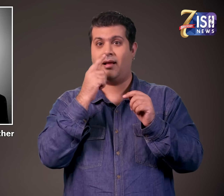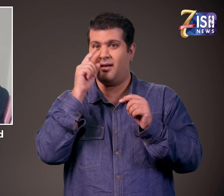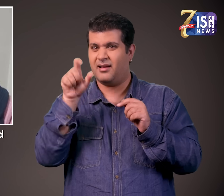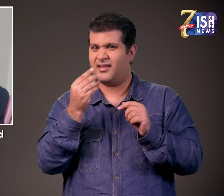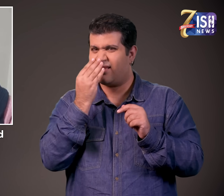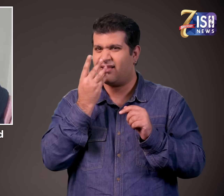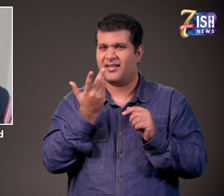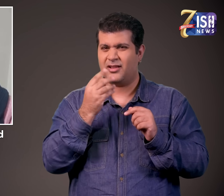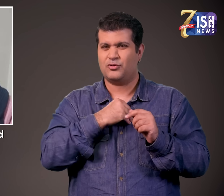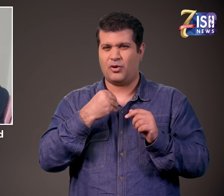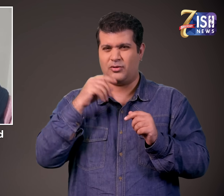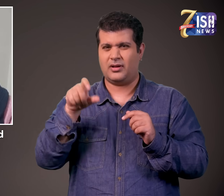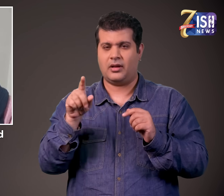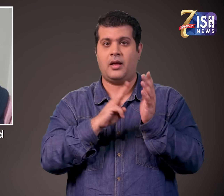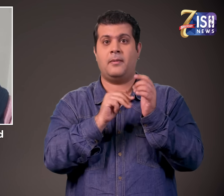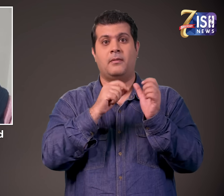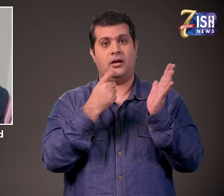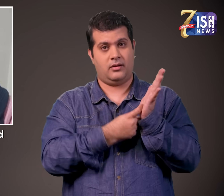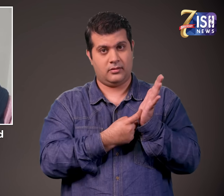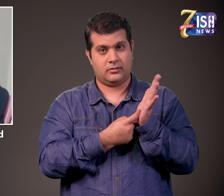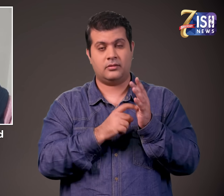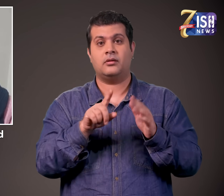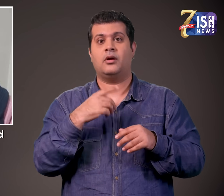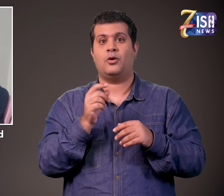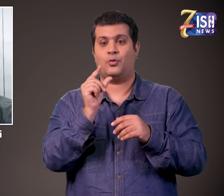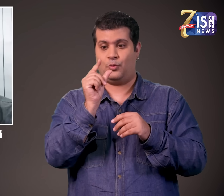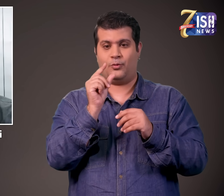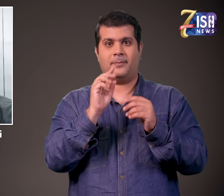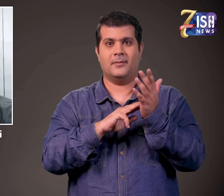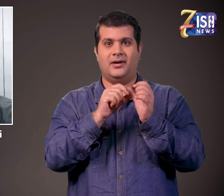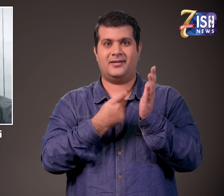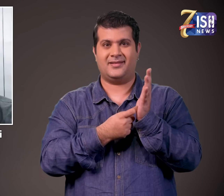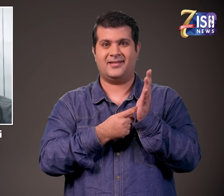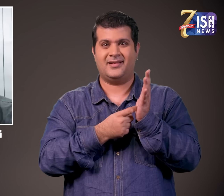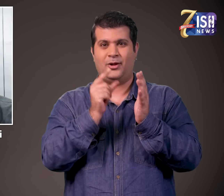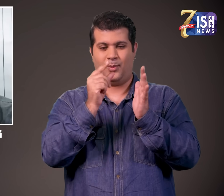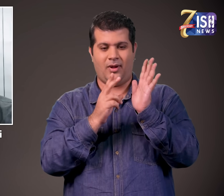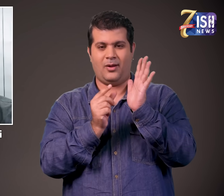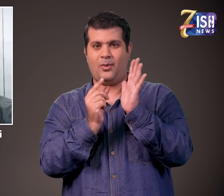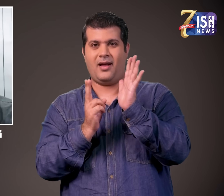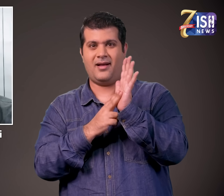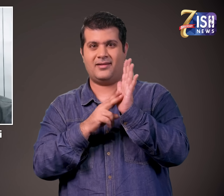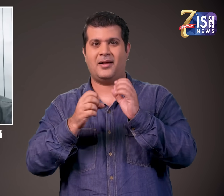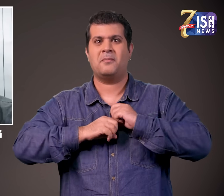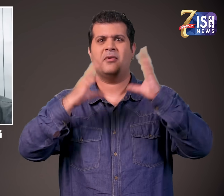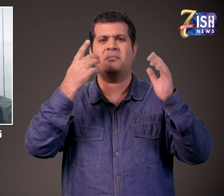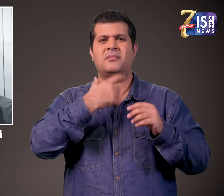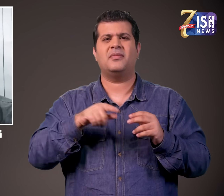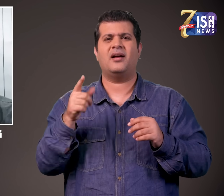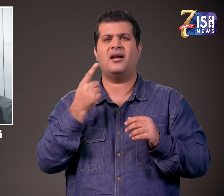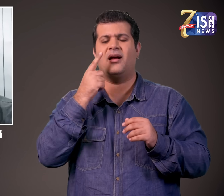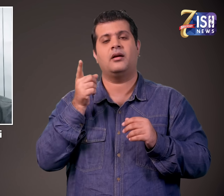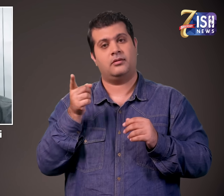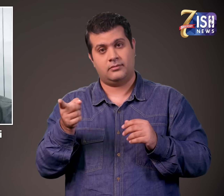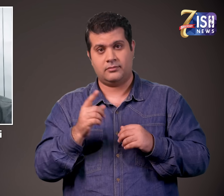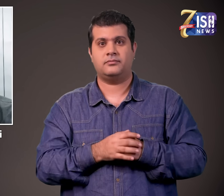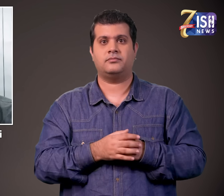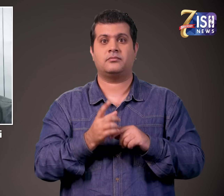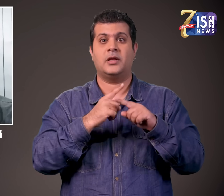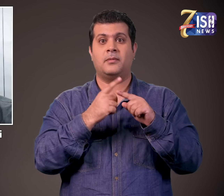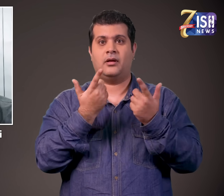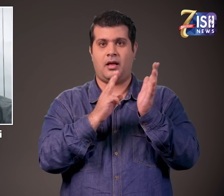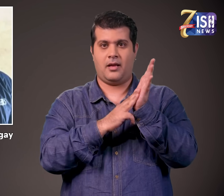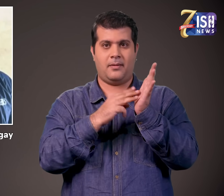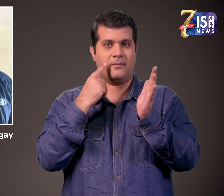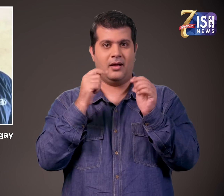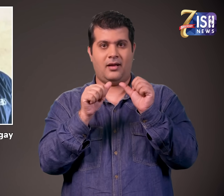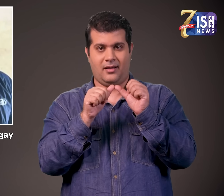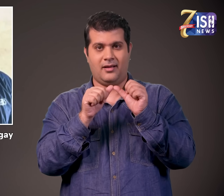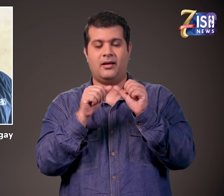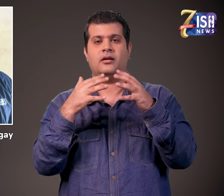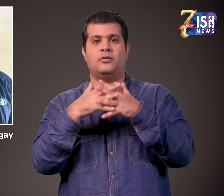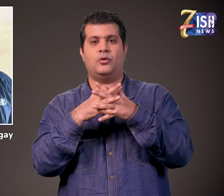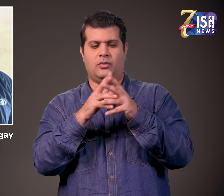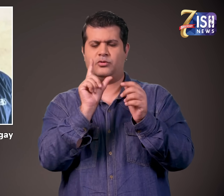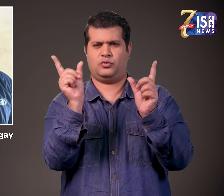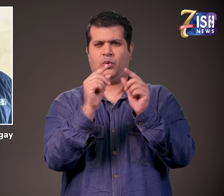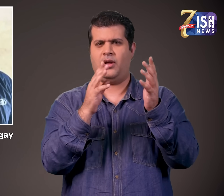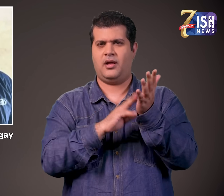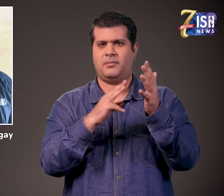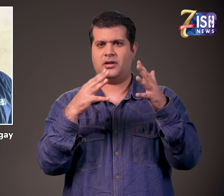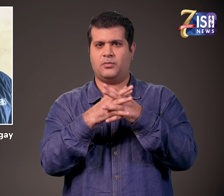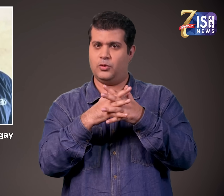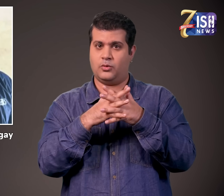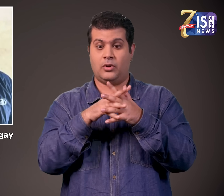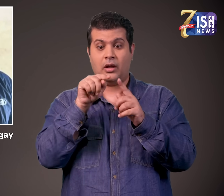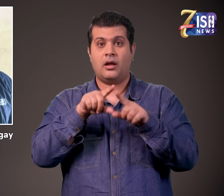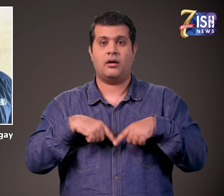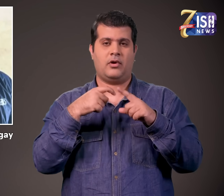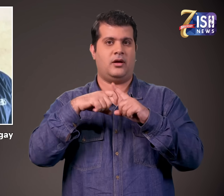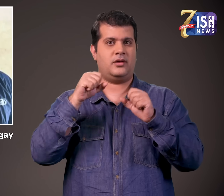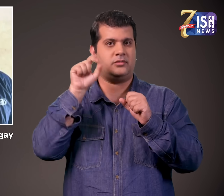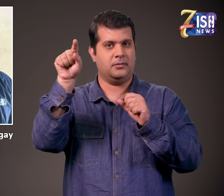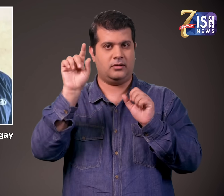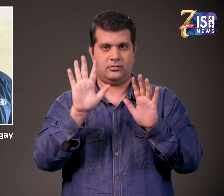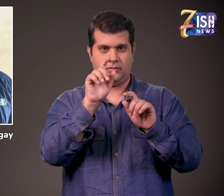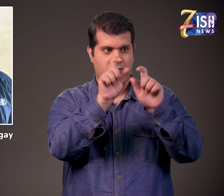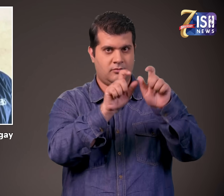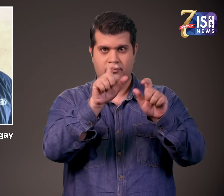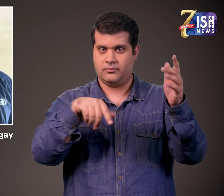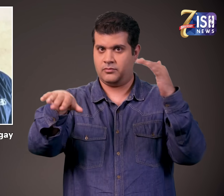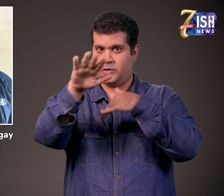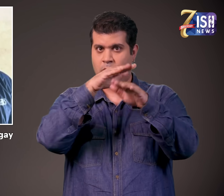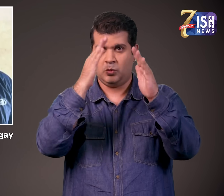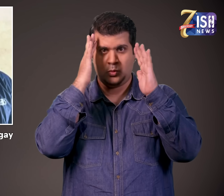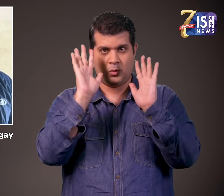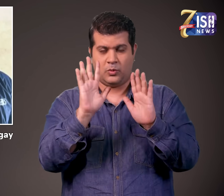Dr Shaheen Saeed (SS), Dr Umar-un-Nabi (UUN / Nabi), and Mufti Irfan Ahmad Wagay (MW), a Kashmir resident.